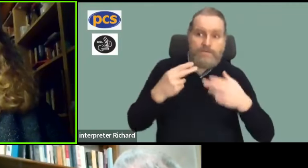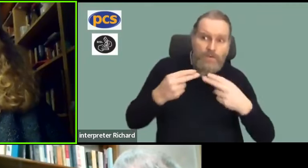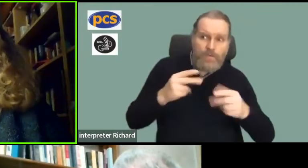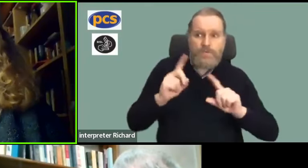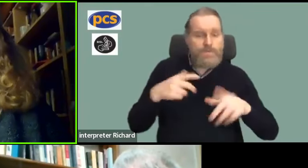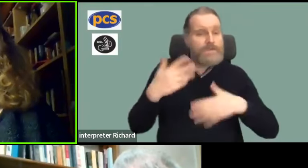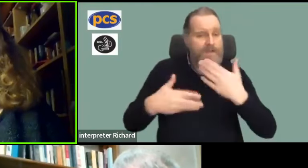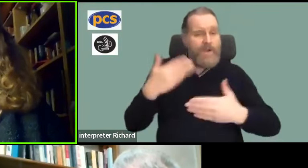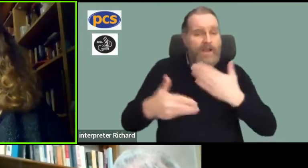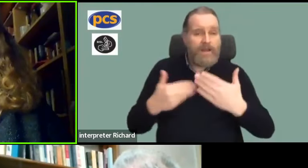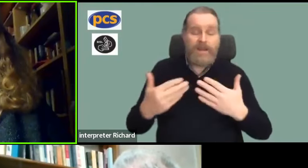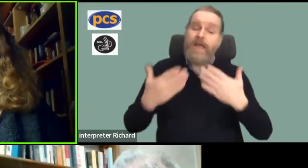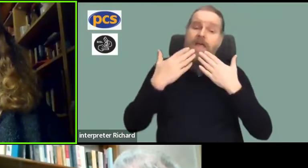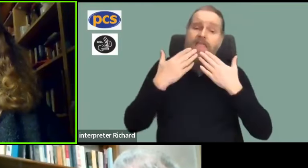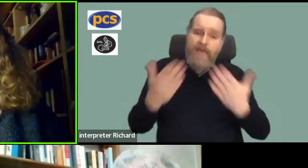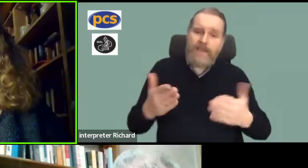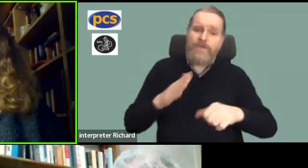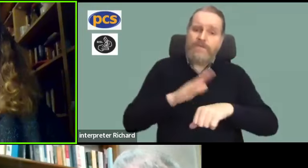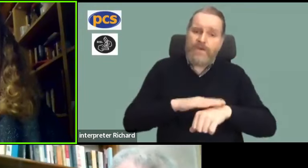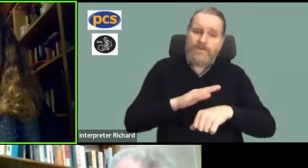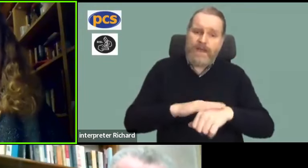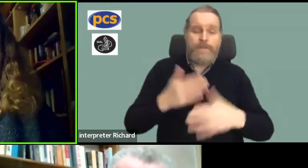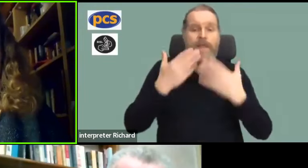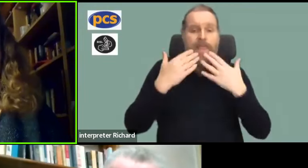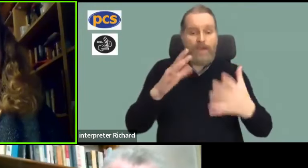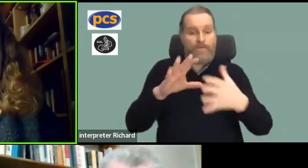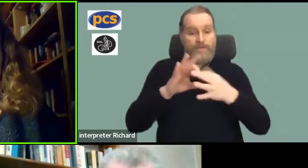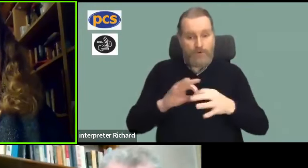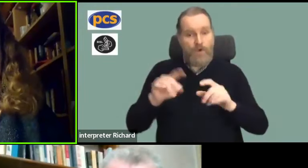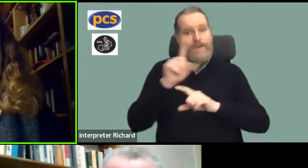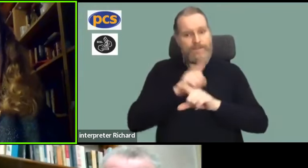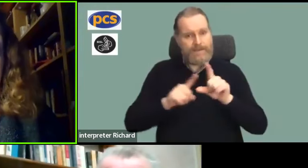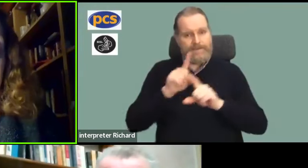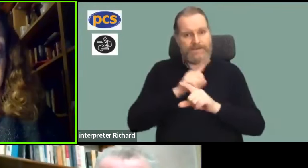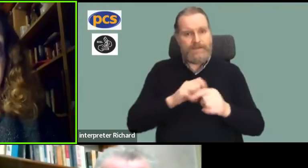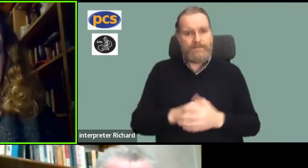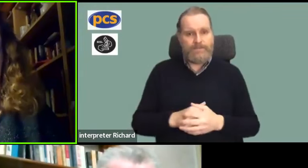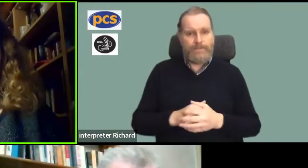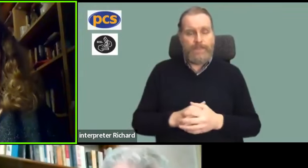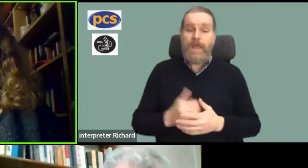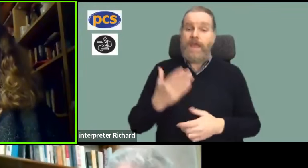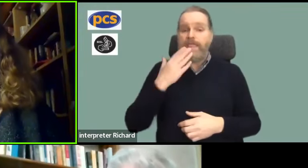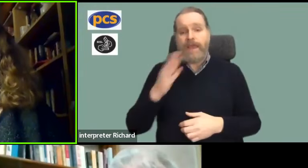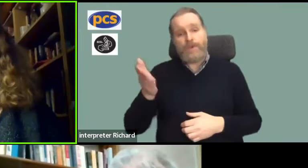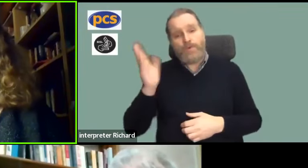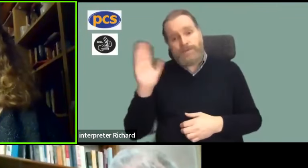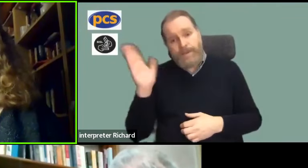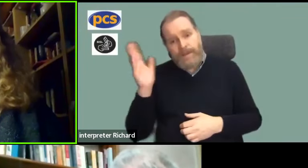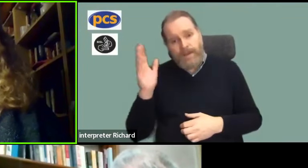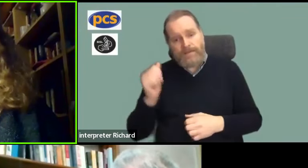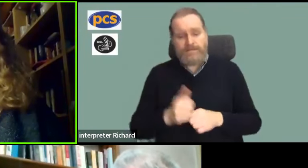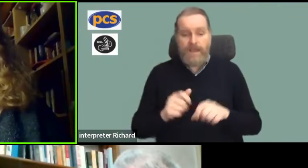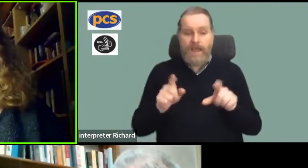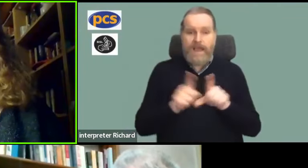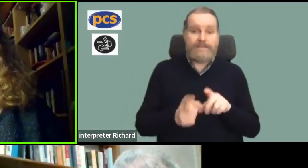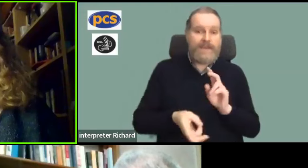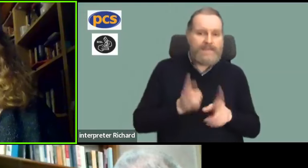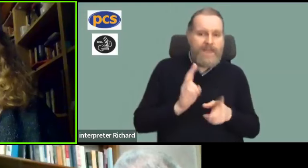keep each other up to date with what's happening. So thank you so much So. thank you so much for your and thank you for joining this as always always. want to thank our speakers, but